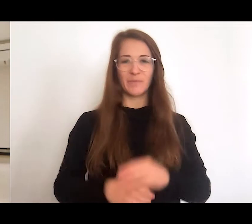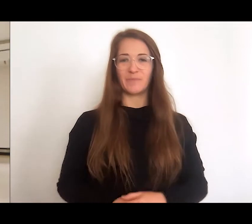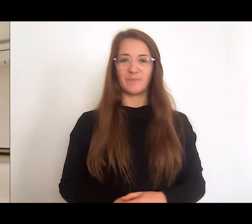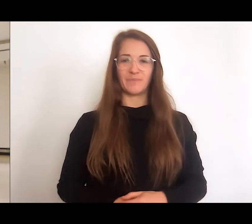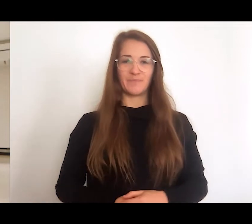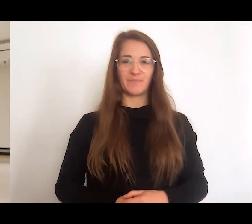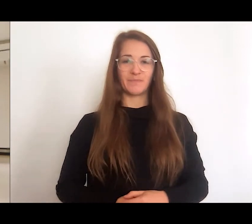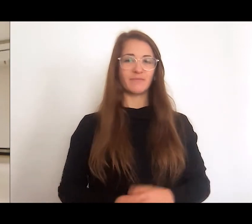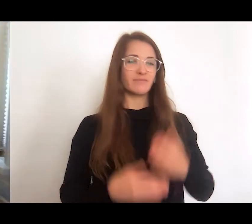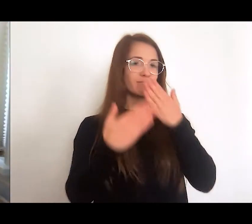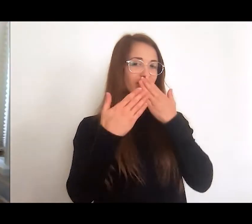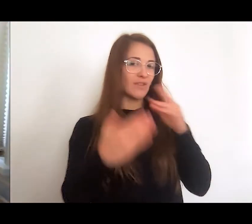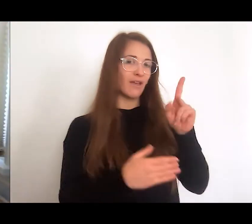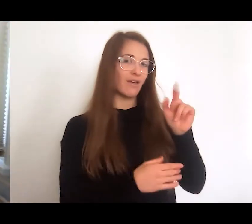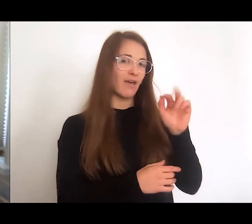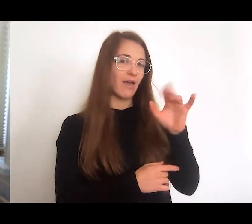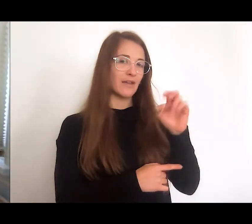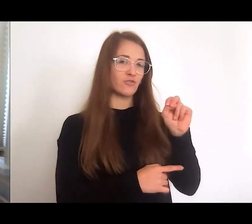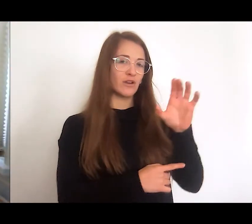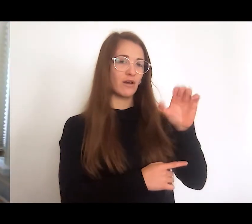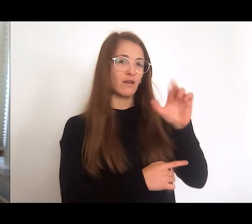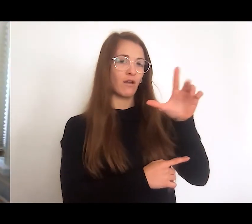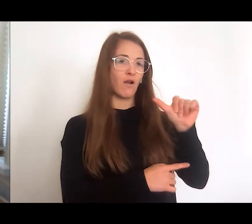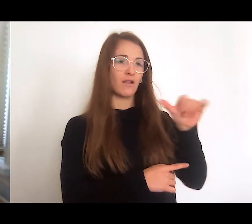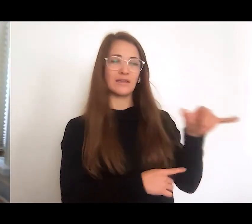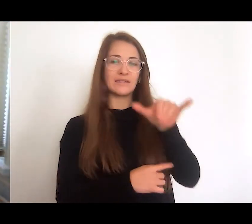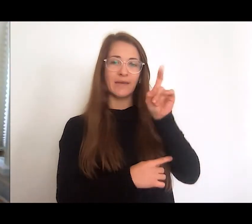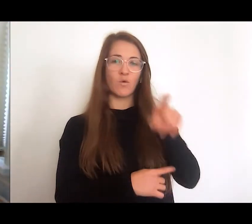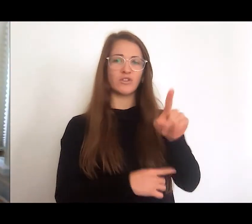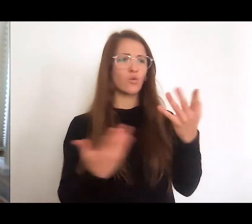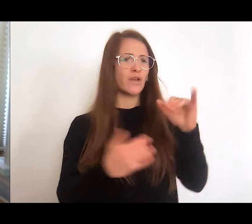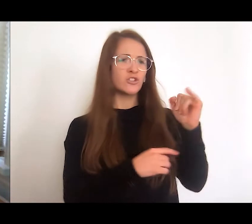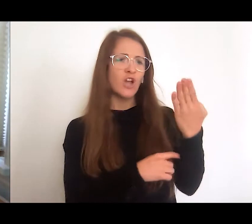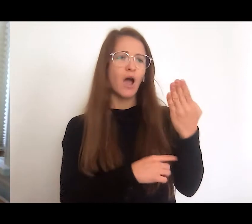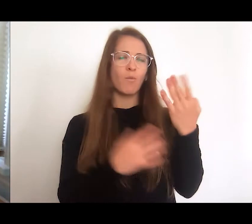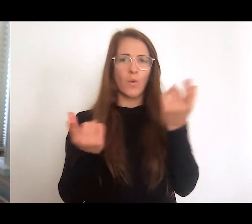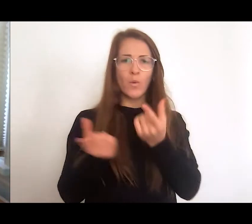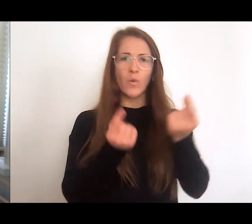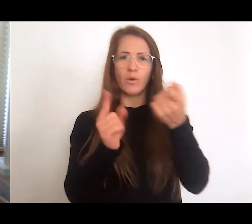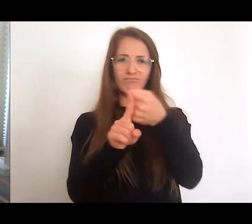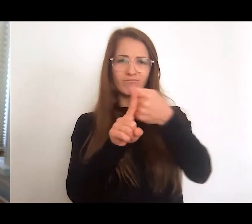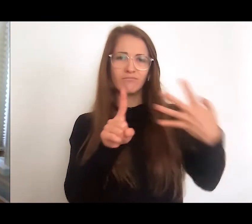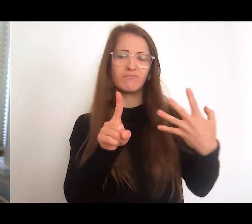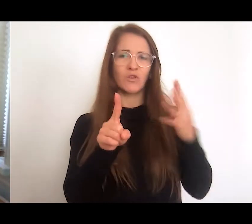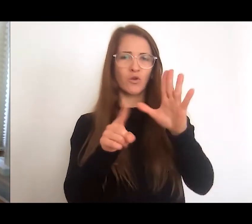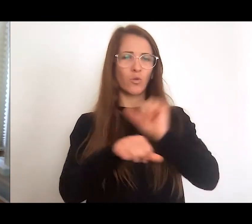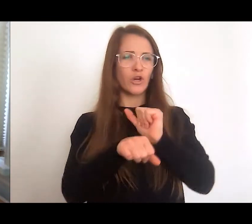THAT IS A LITTLE BIT ABOUT ME. THANK YOU, JESSICA. THANK YOU, KATRIN. CARLA, WHAT IS YOUR JOB TITLE